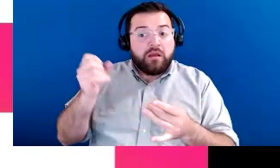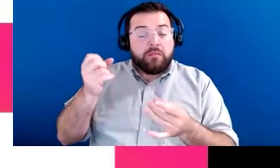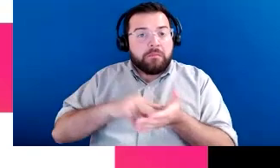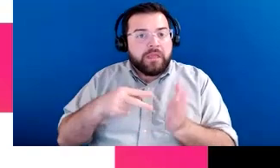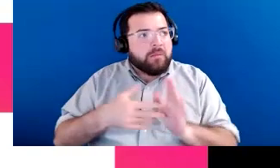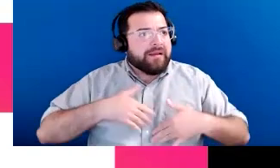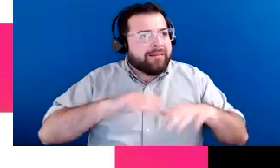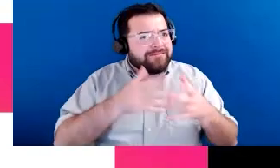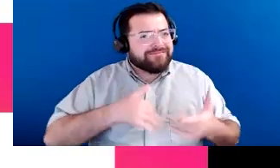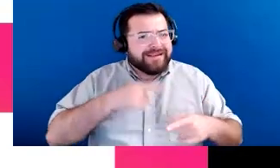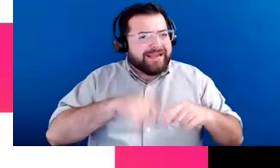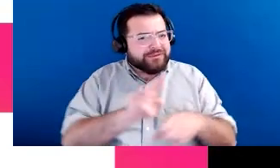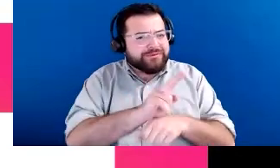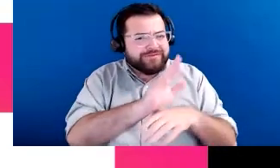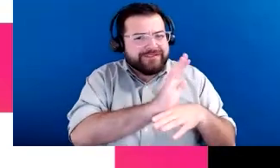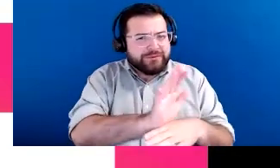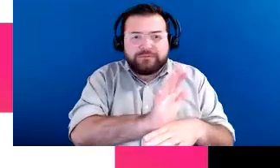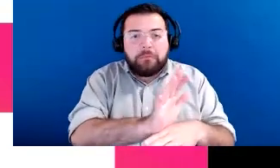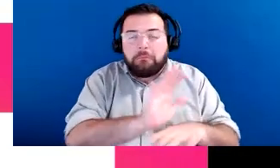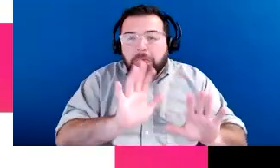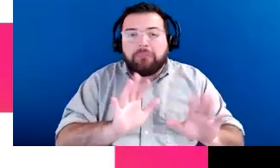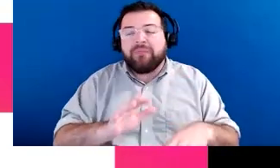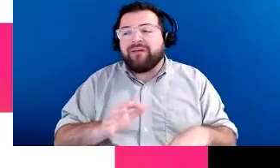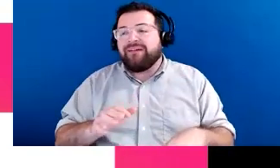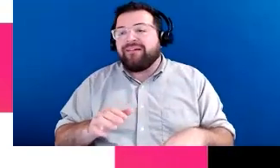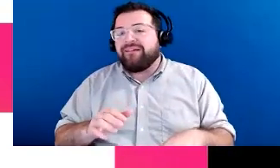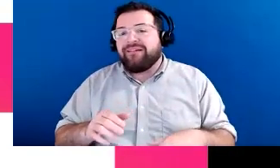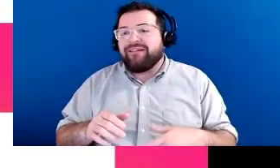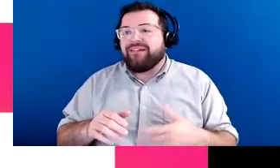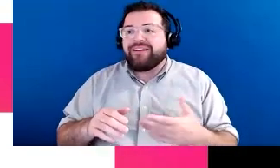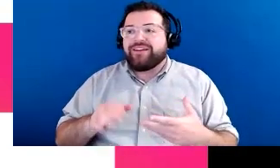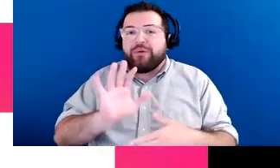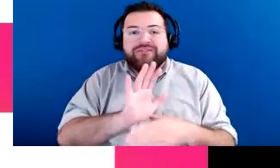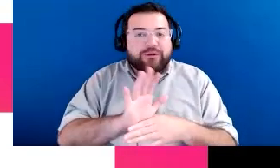or that all your videos have to have some sort of embedded questions in them.